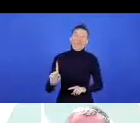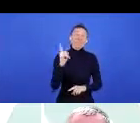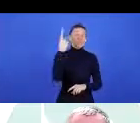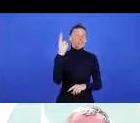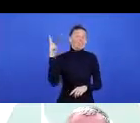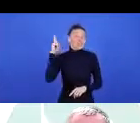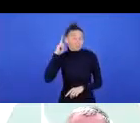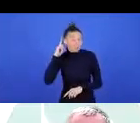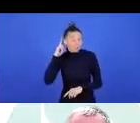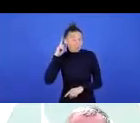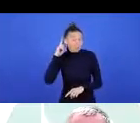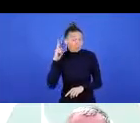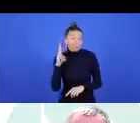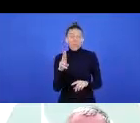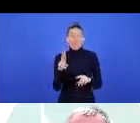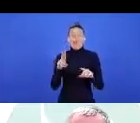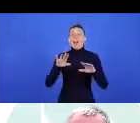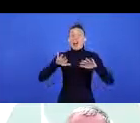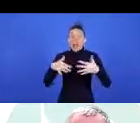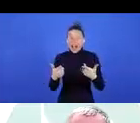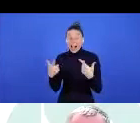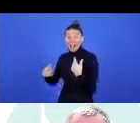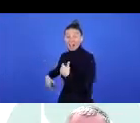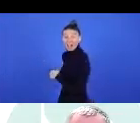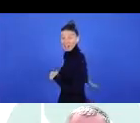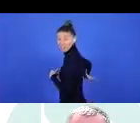greatly. I haven't mentioned it earlier but my first cochlear